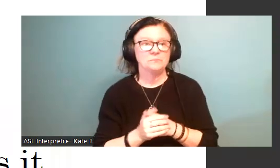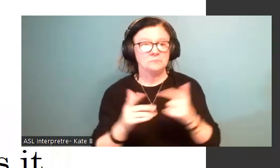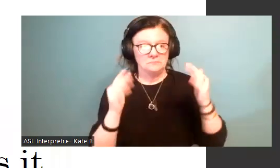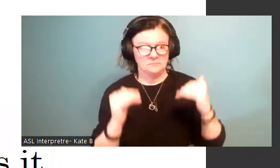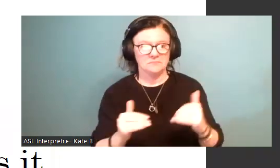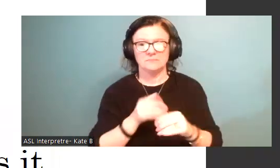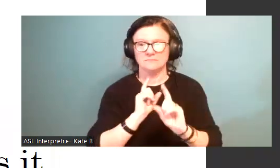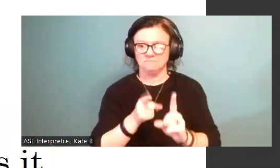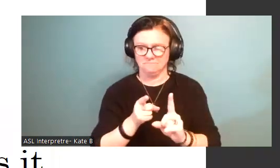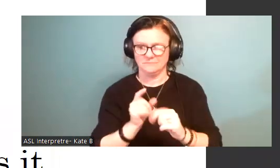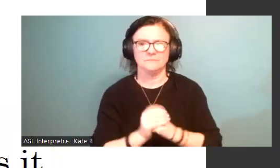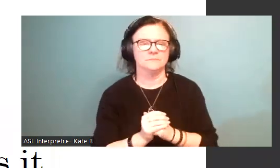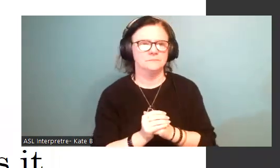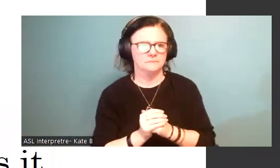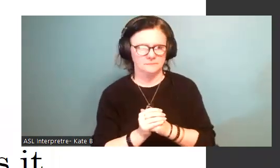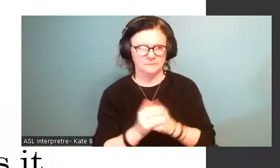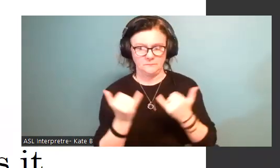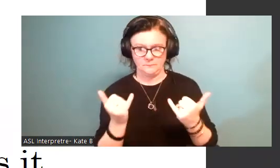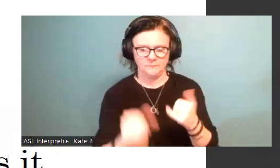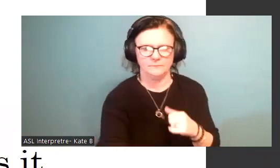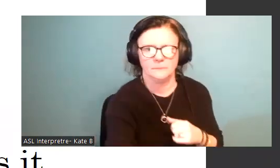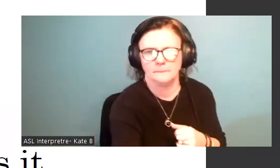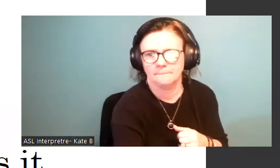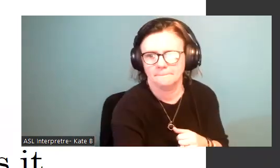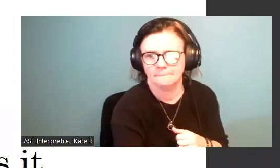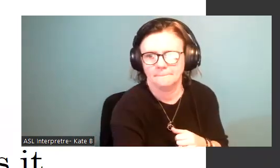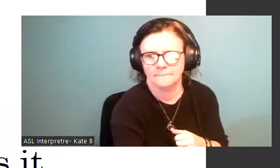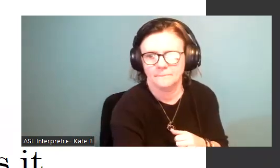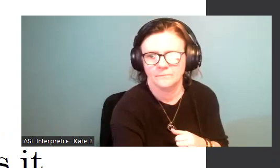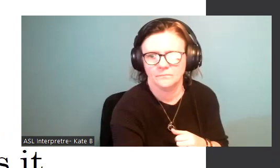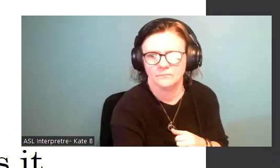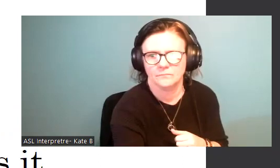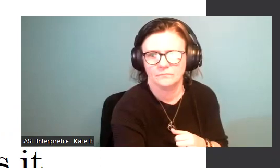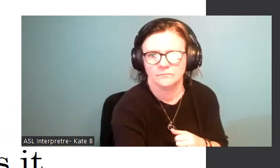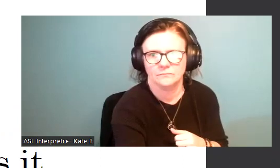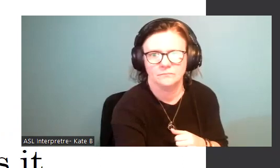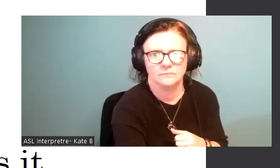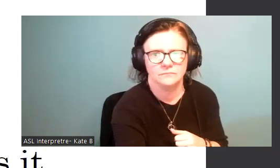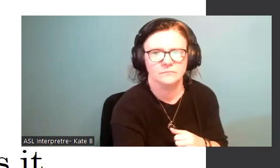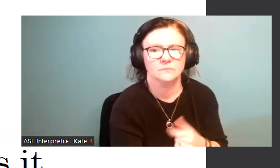If you didn't receive it, we will send it out again when we send out the recording.